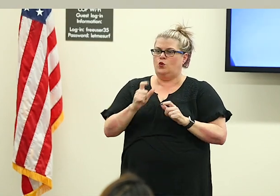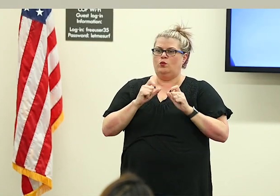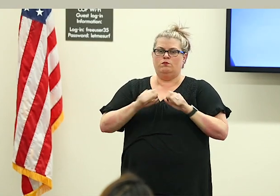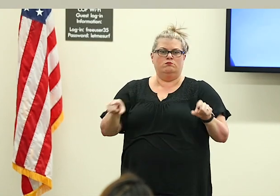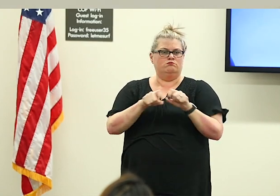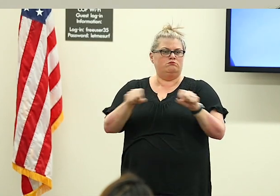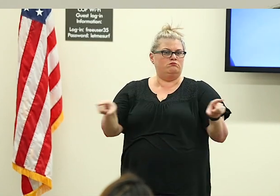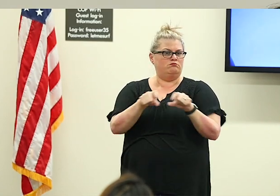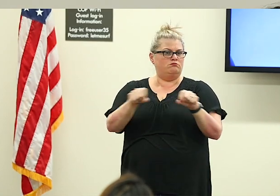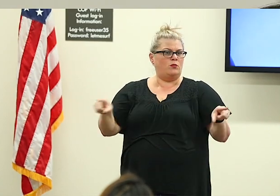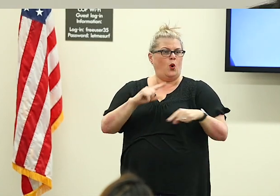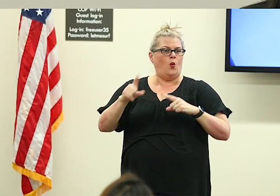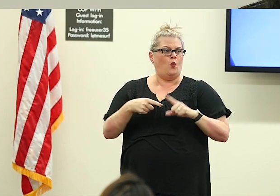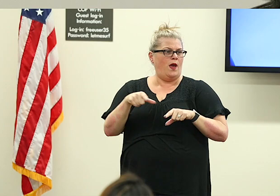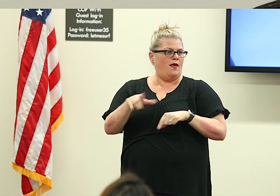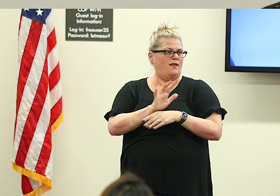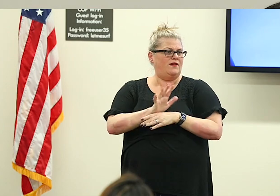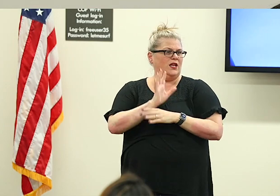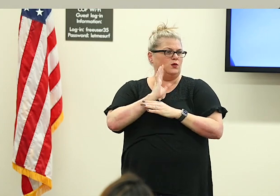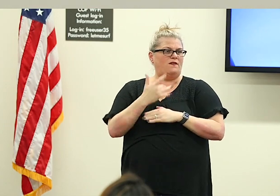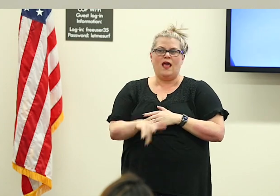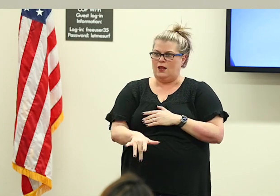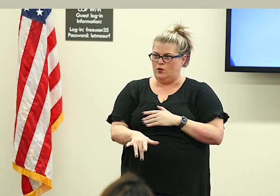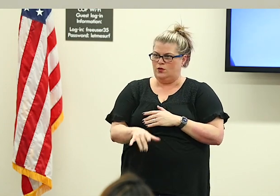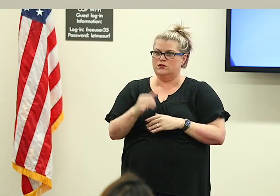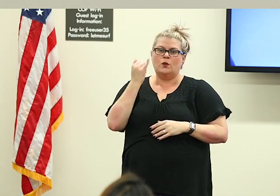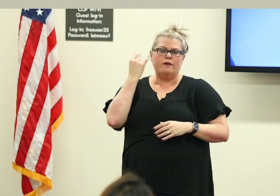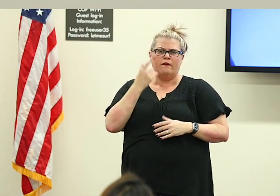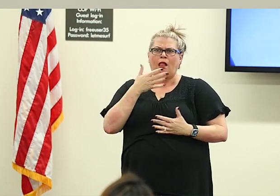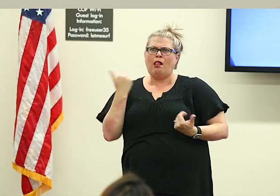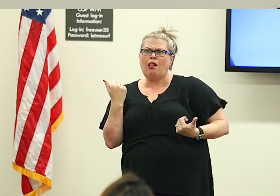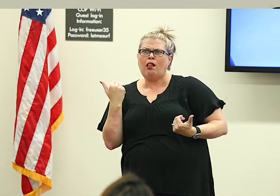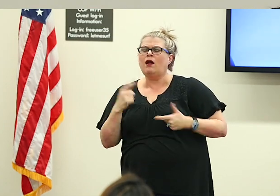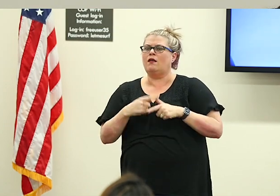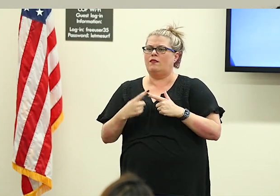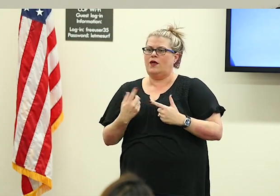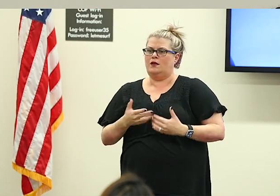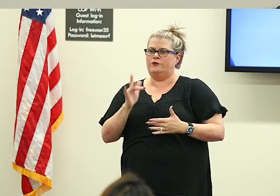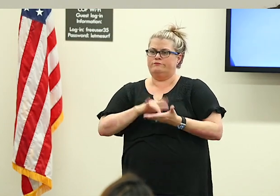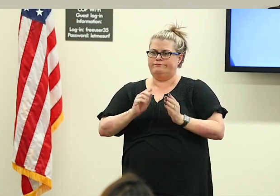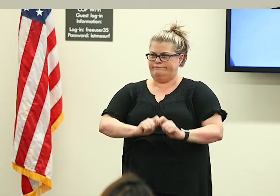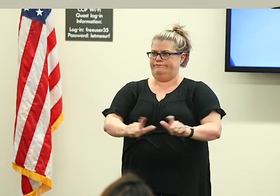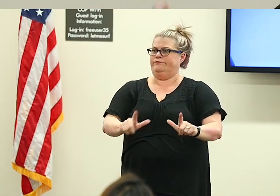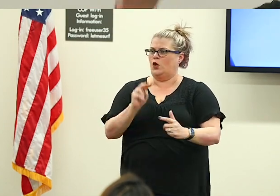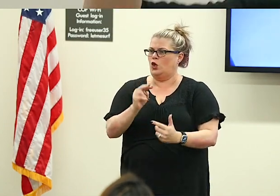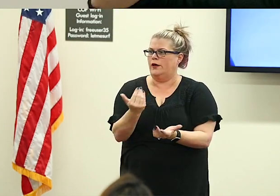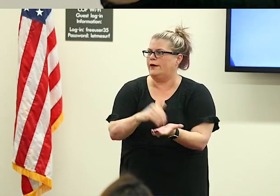when this video will available. And the best way to sign up is,